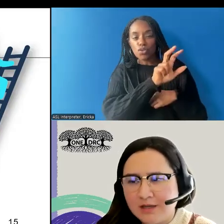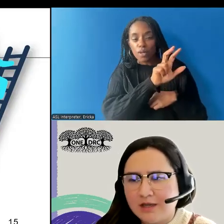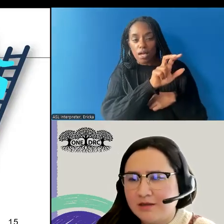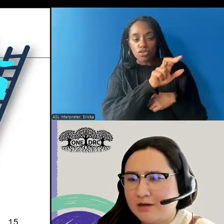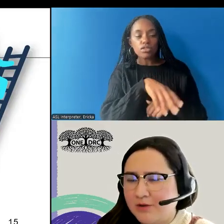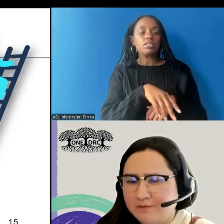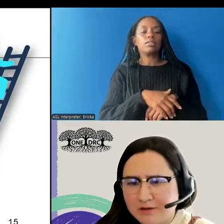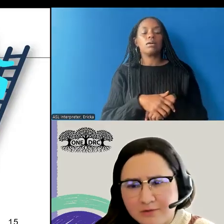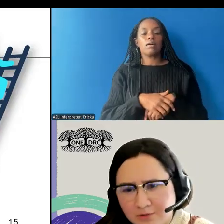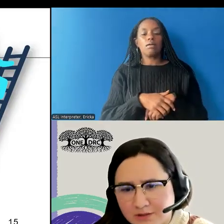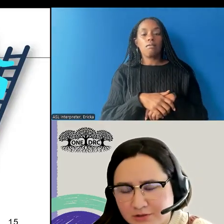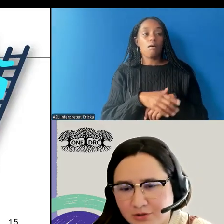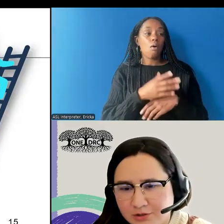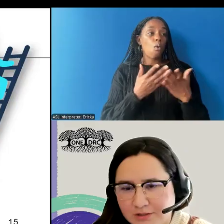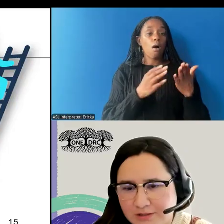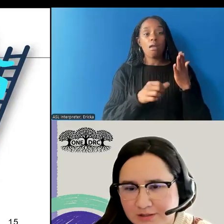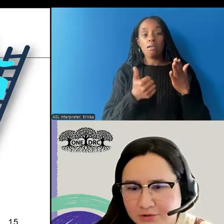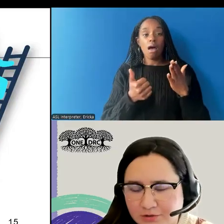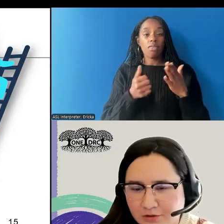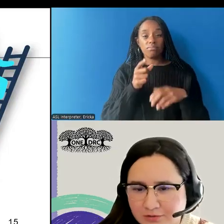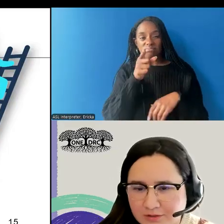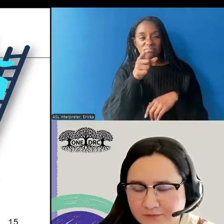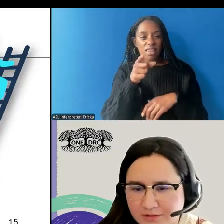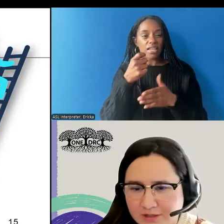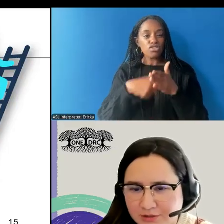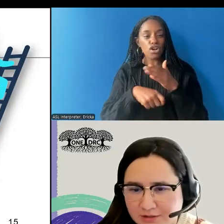And then you have another one that's charging $600 for this session.